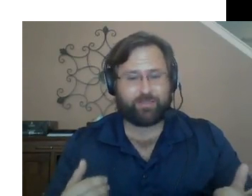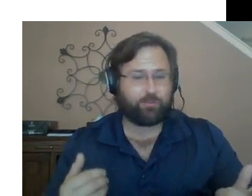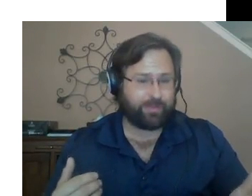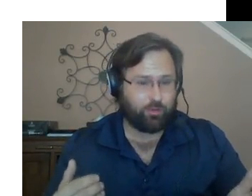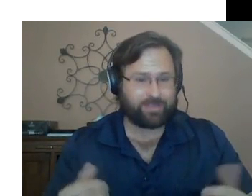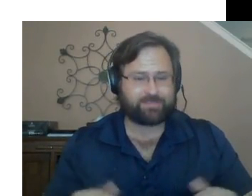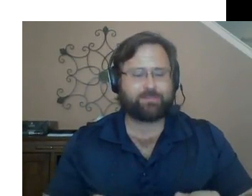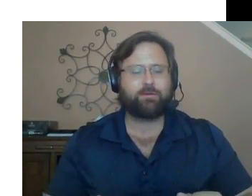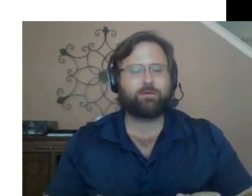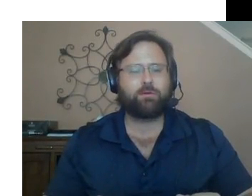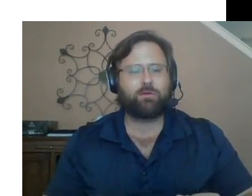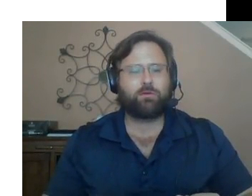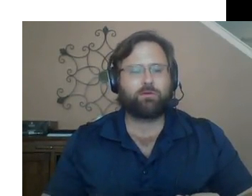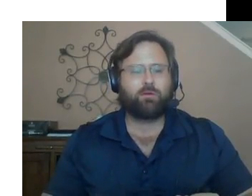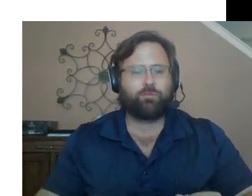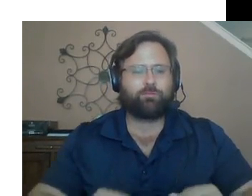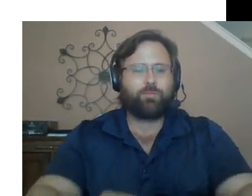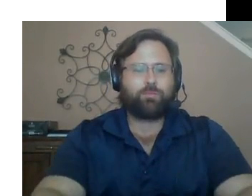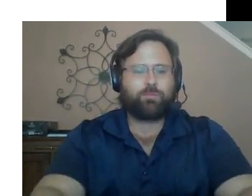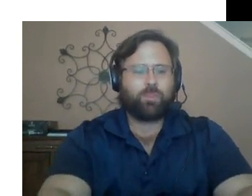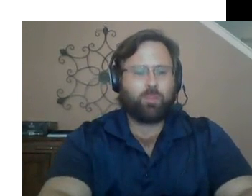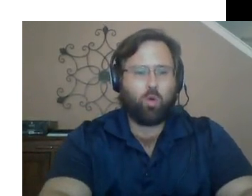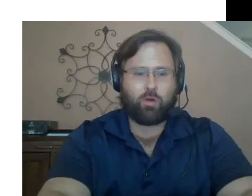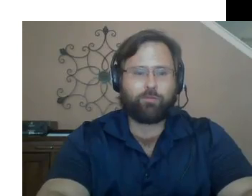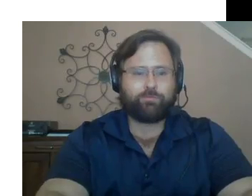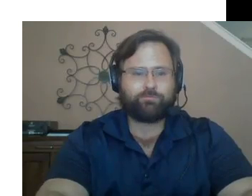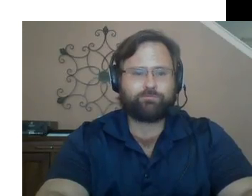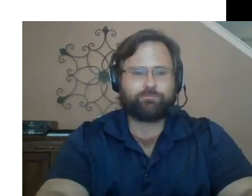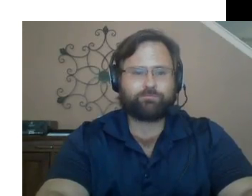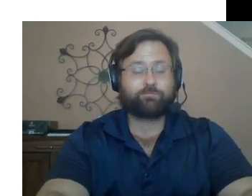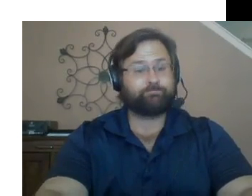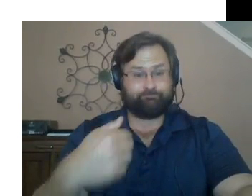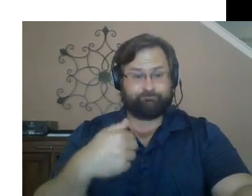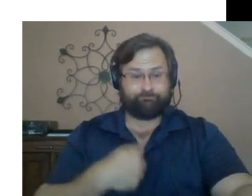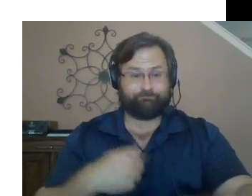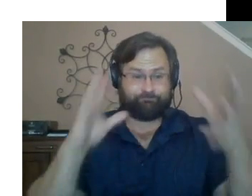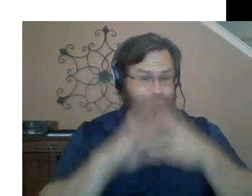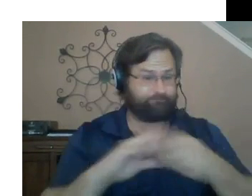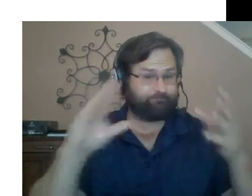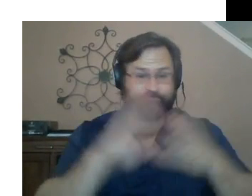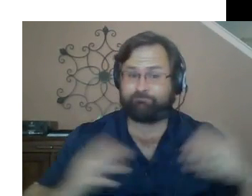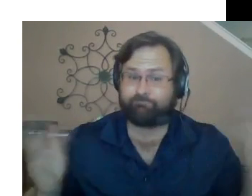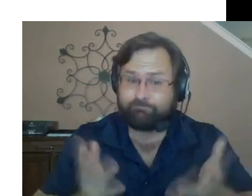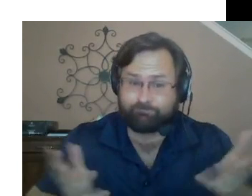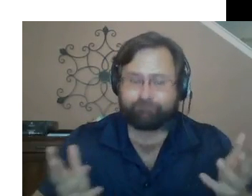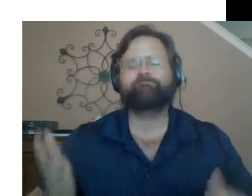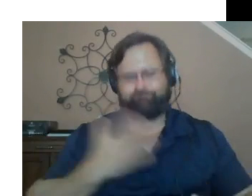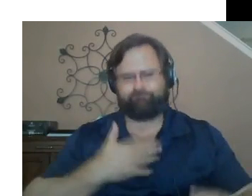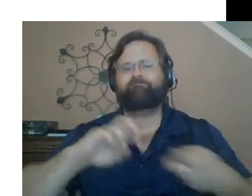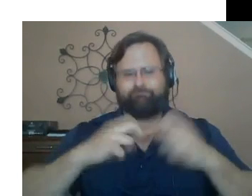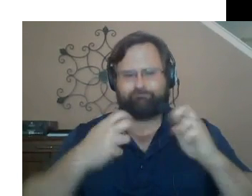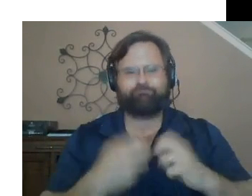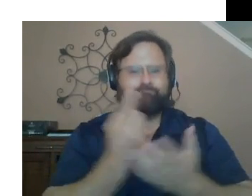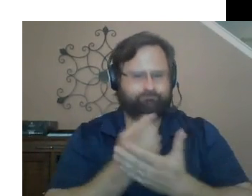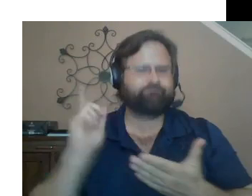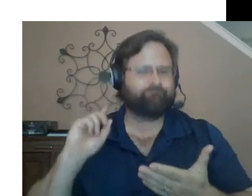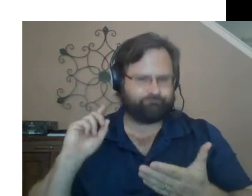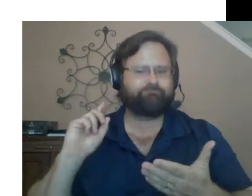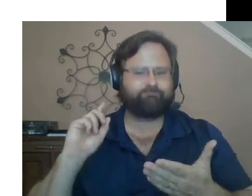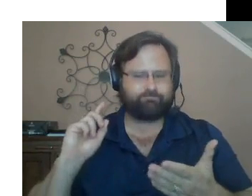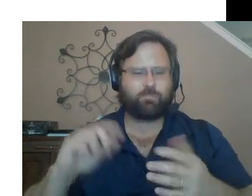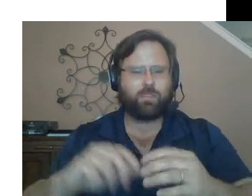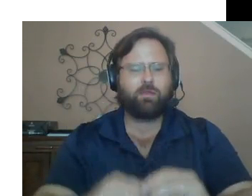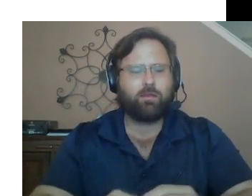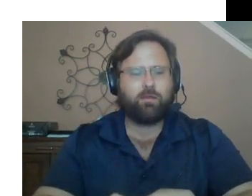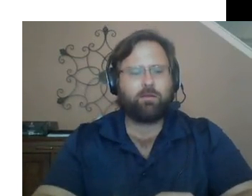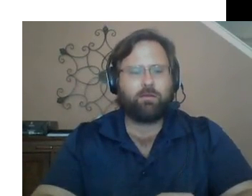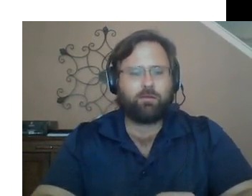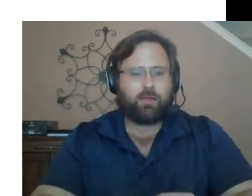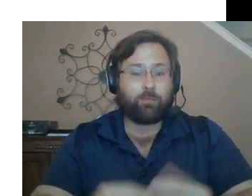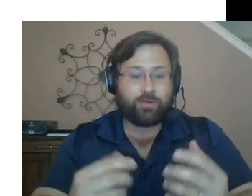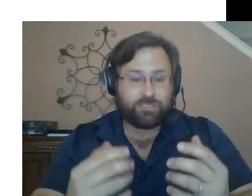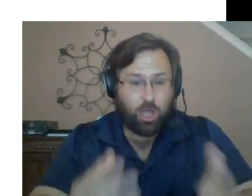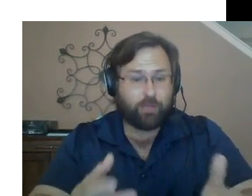that there would be a quiz or I'm going to tell you